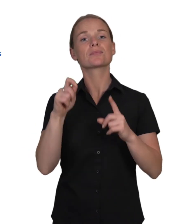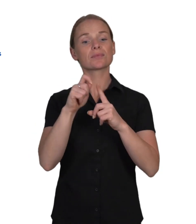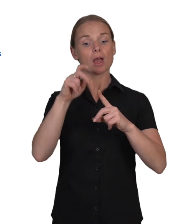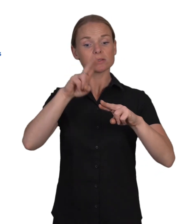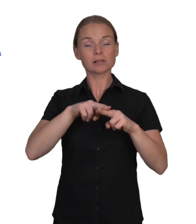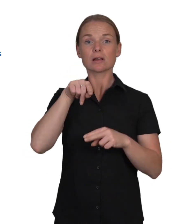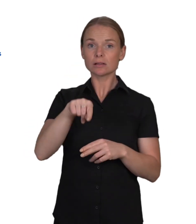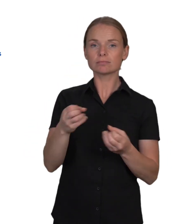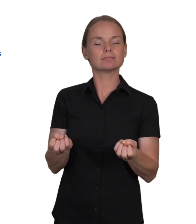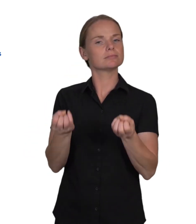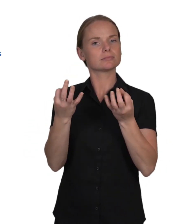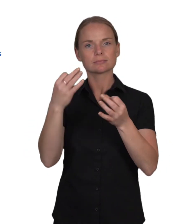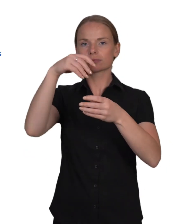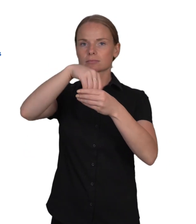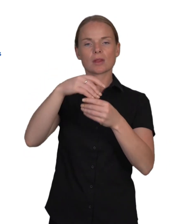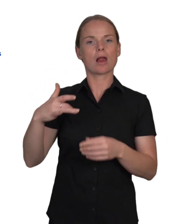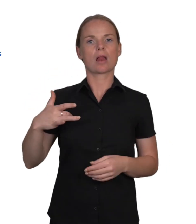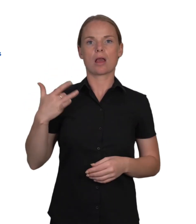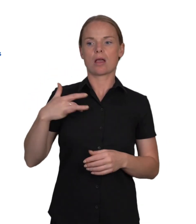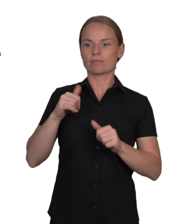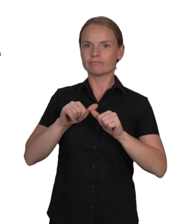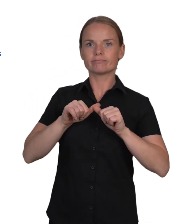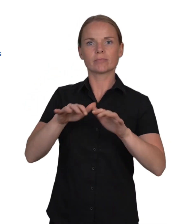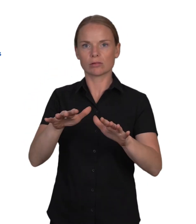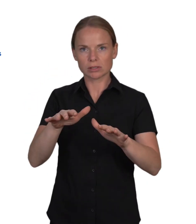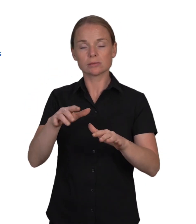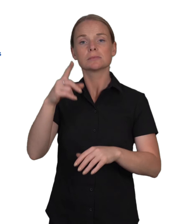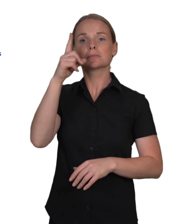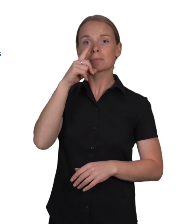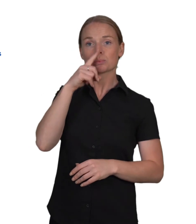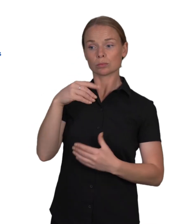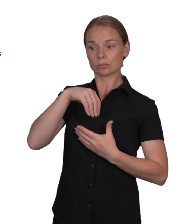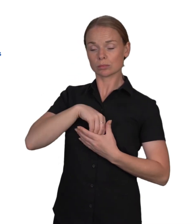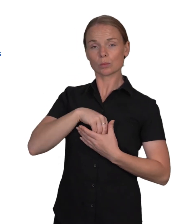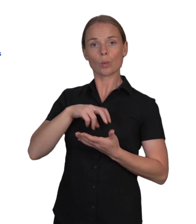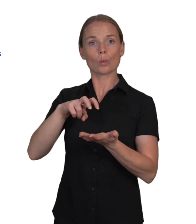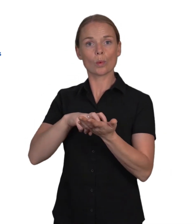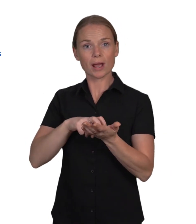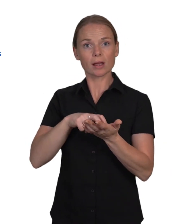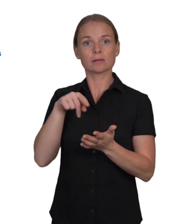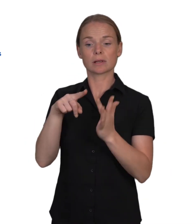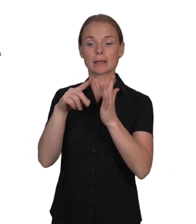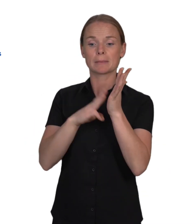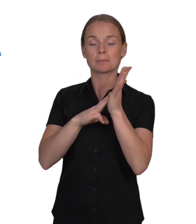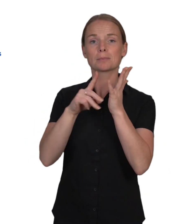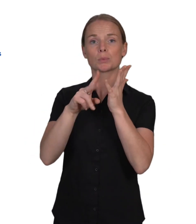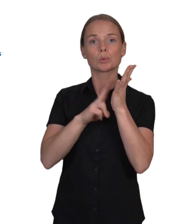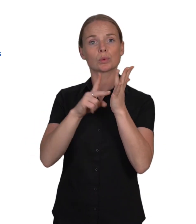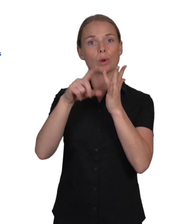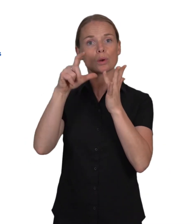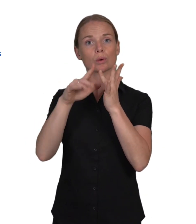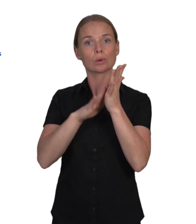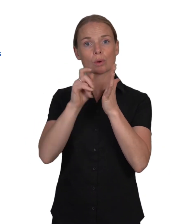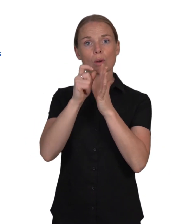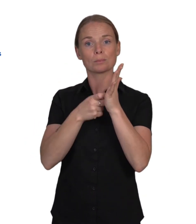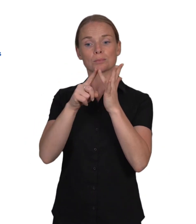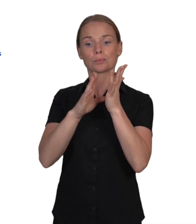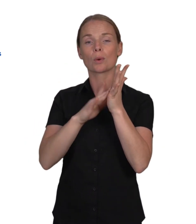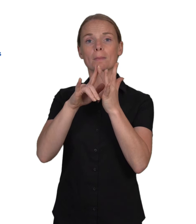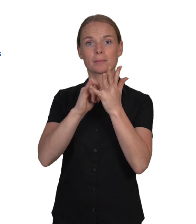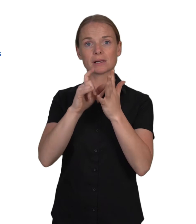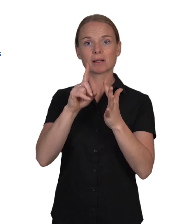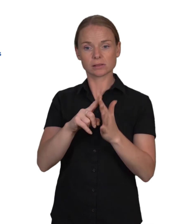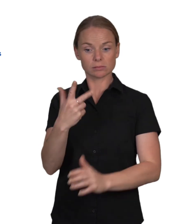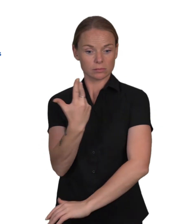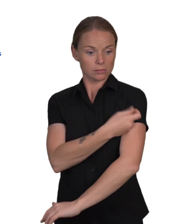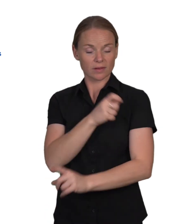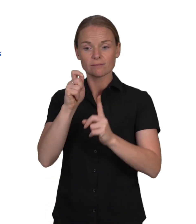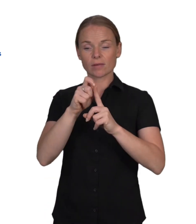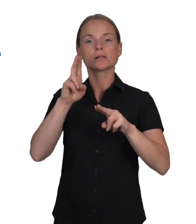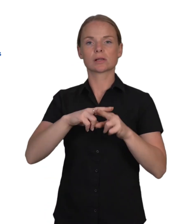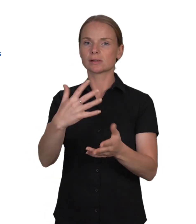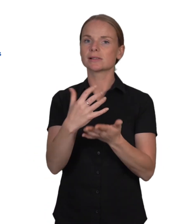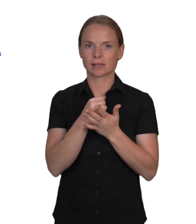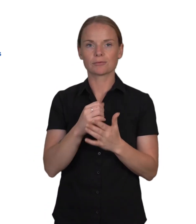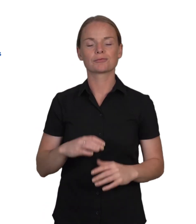Pfizer is not a live vaccine. It is safe in people with immunocompromise.